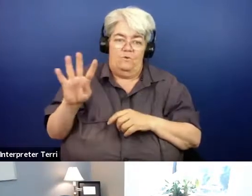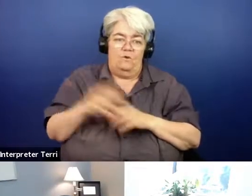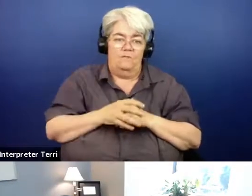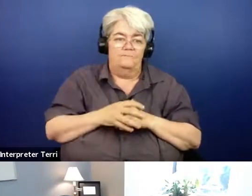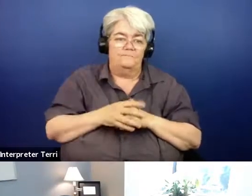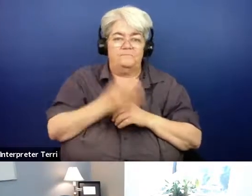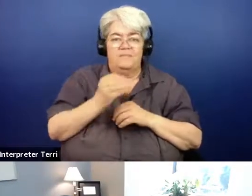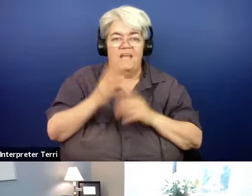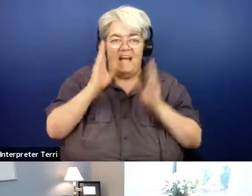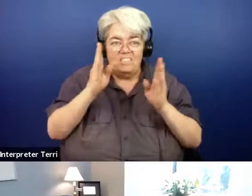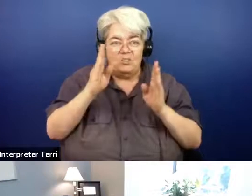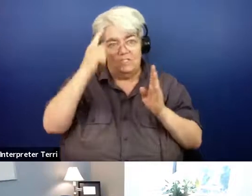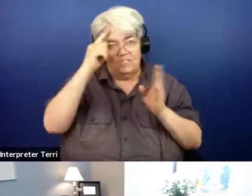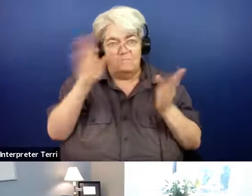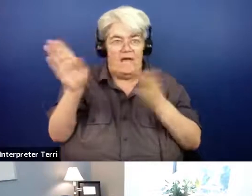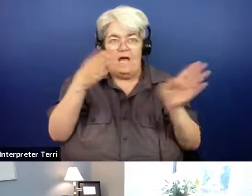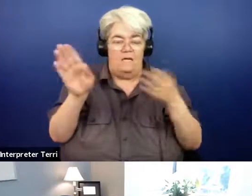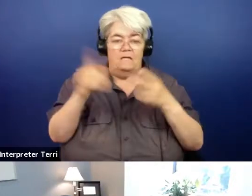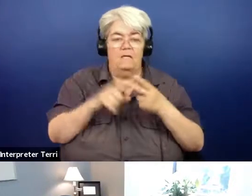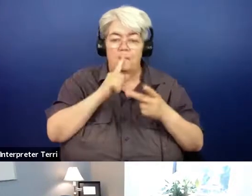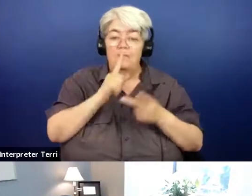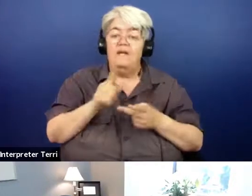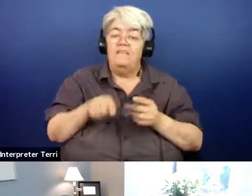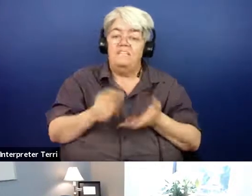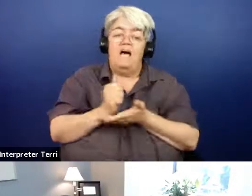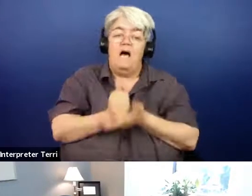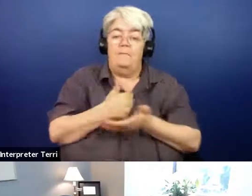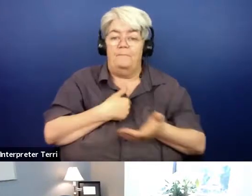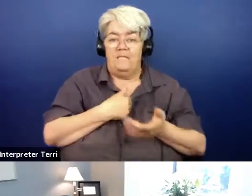span. It helped me to hide my frustration